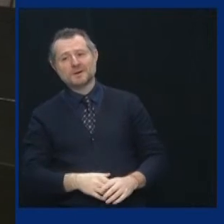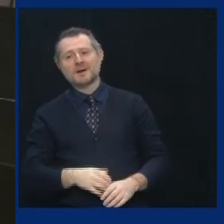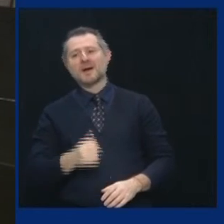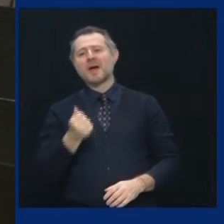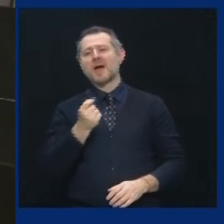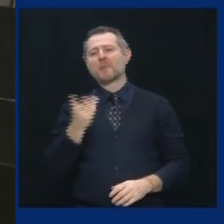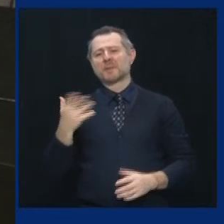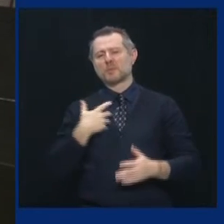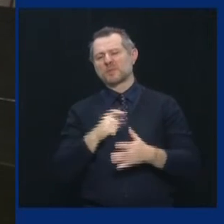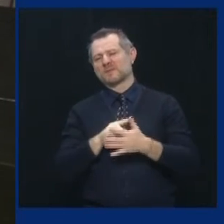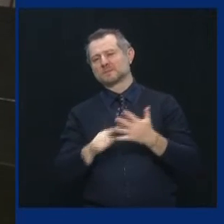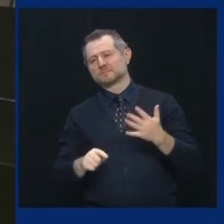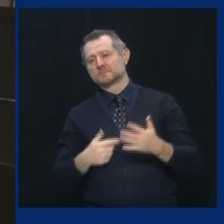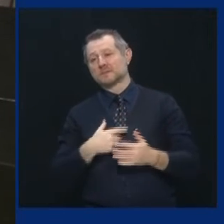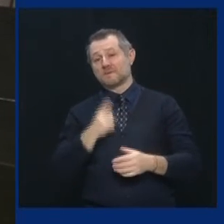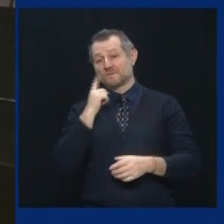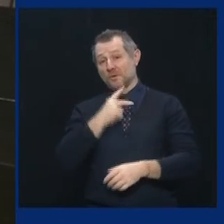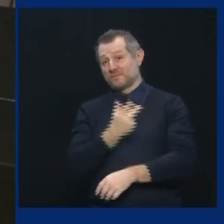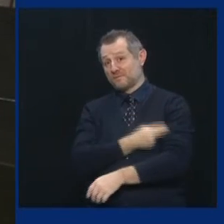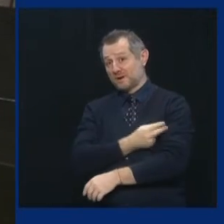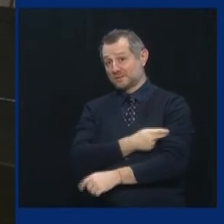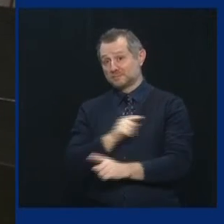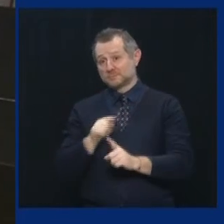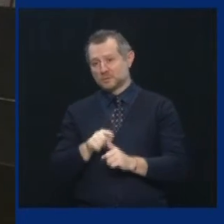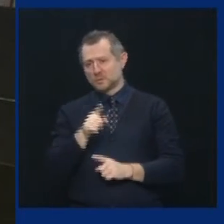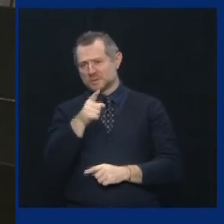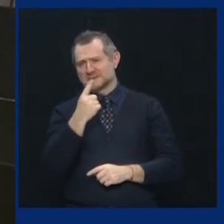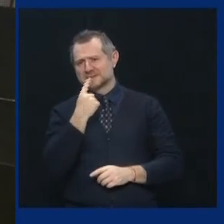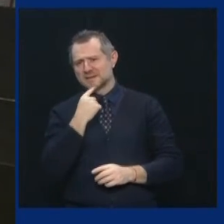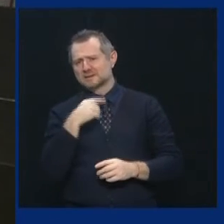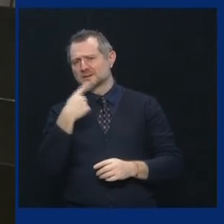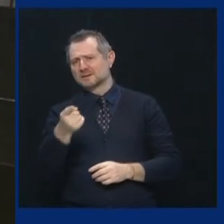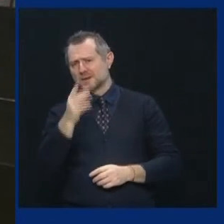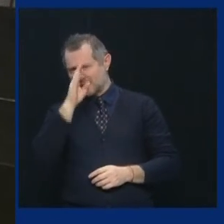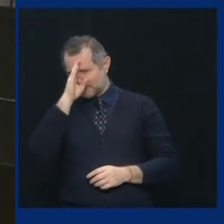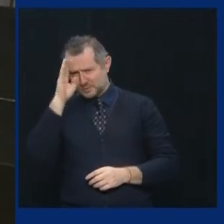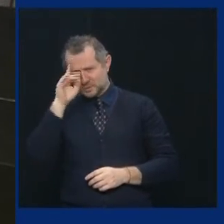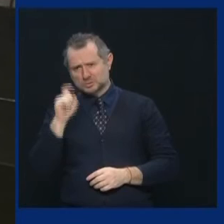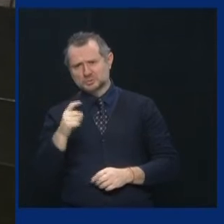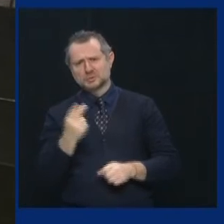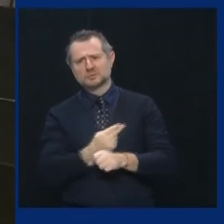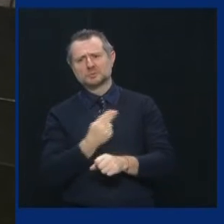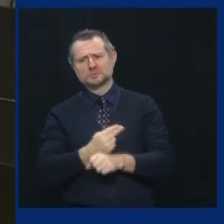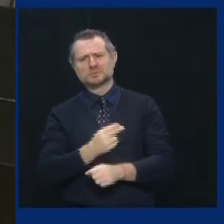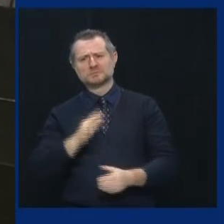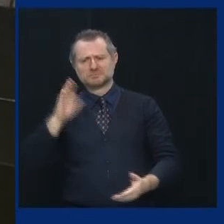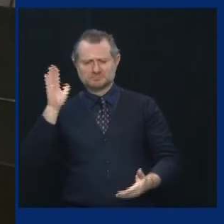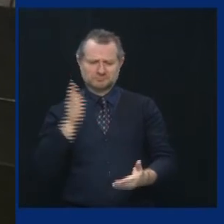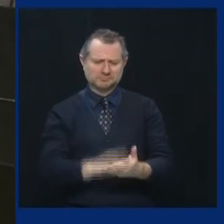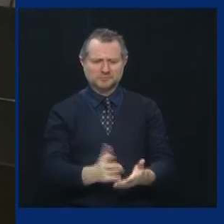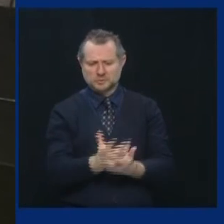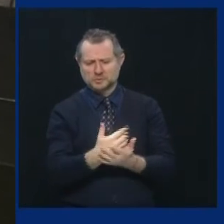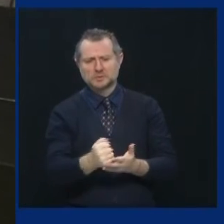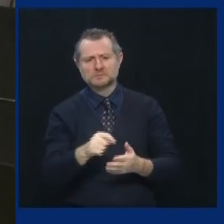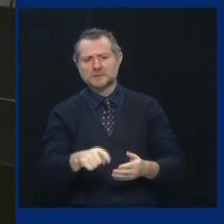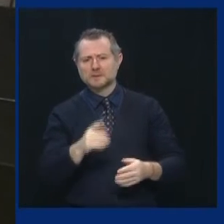YOUR LINE IS NOW OPEN. PLEASE UNMUTE YOUR MICROPHONE. HI, GOVERNOR.